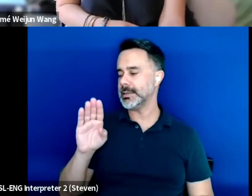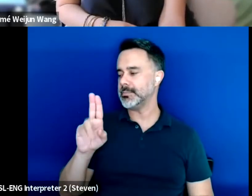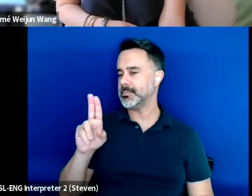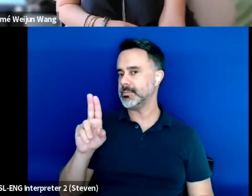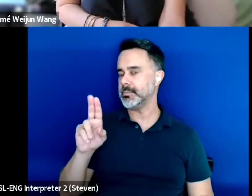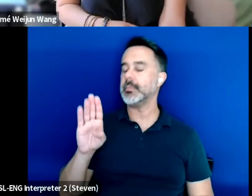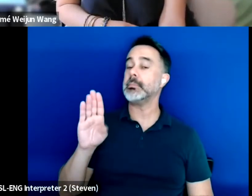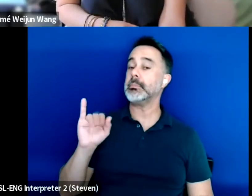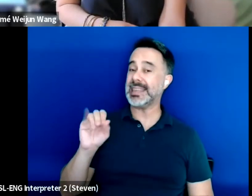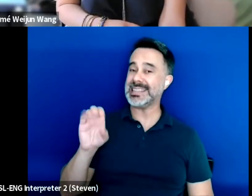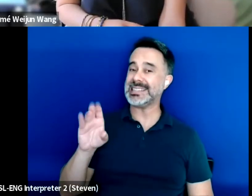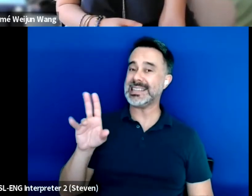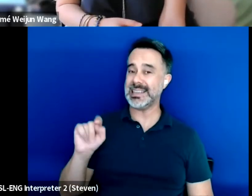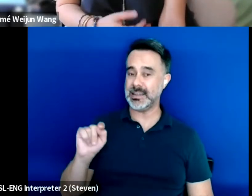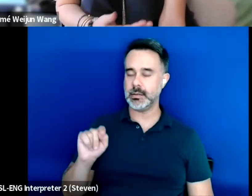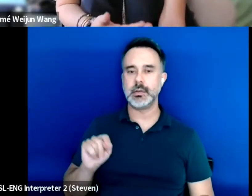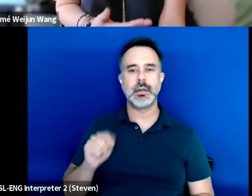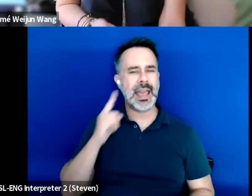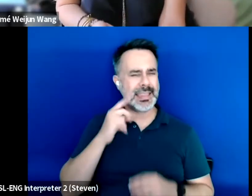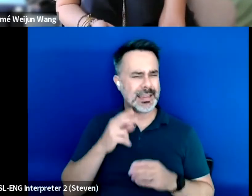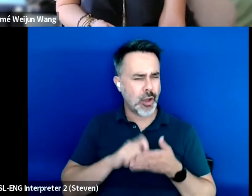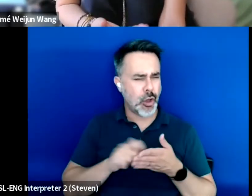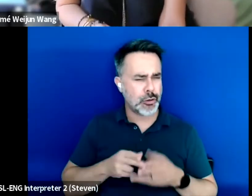and doing interviews over the phone.